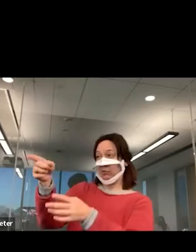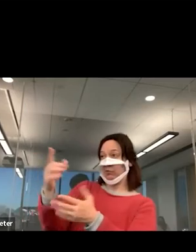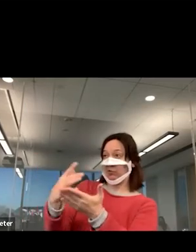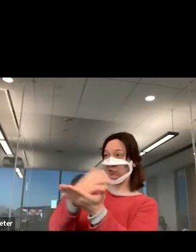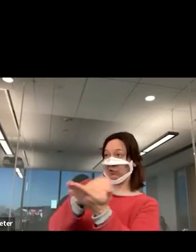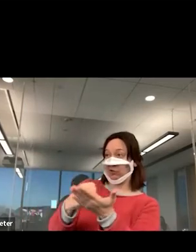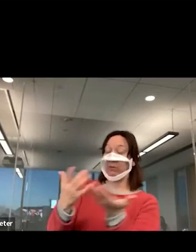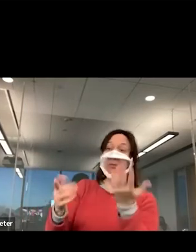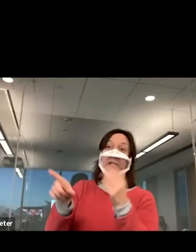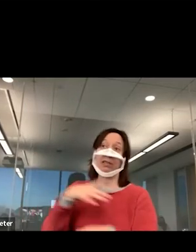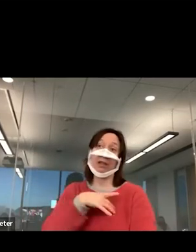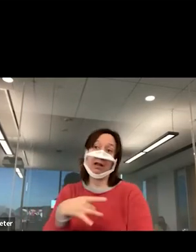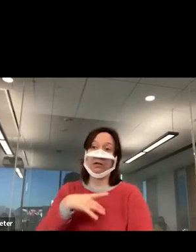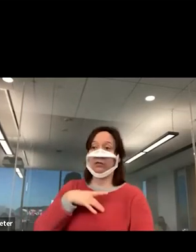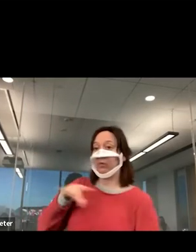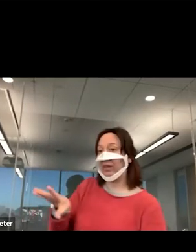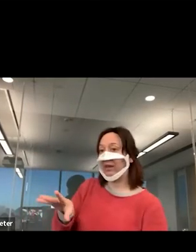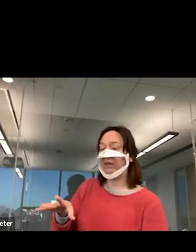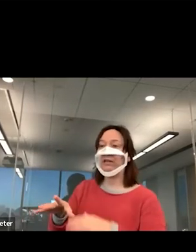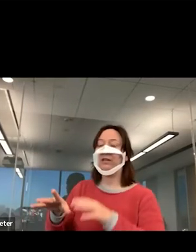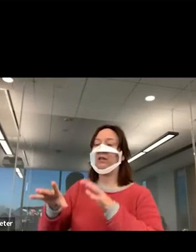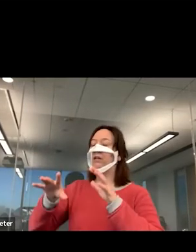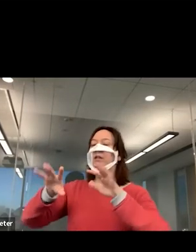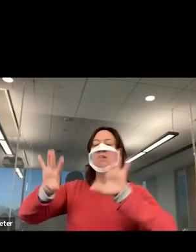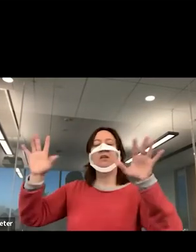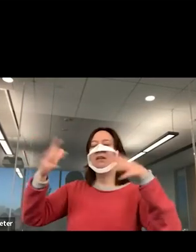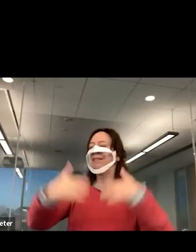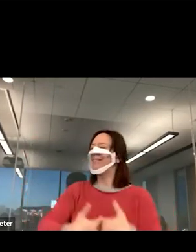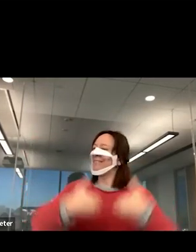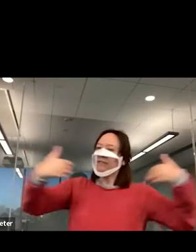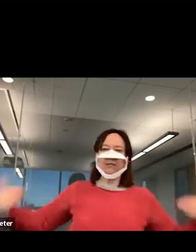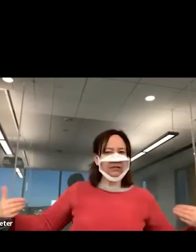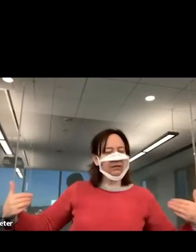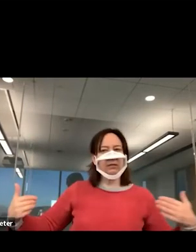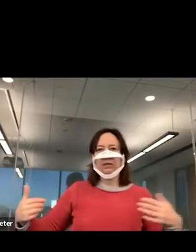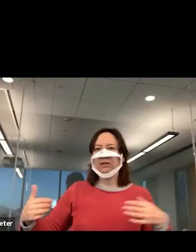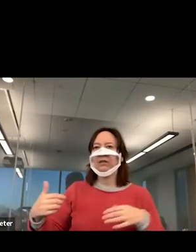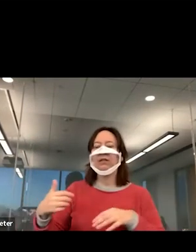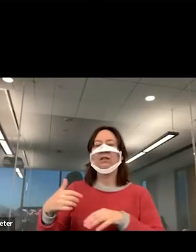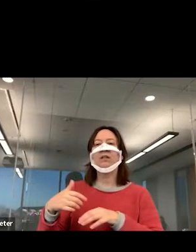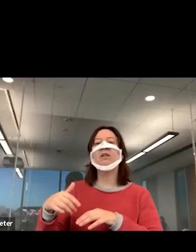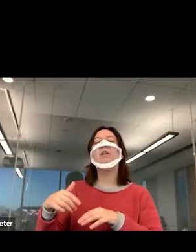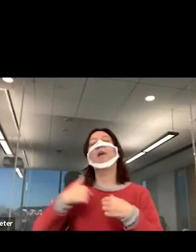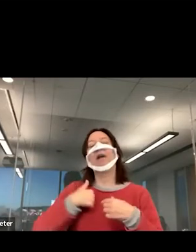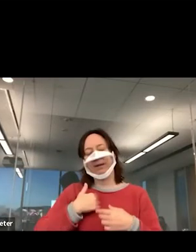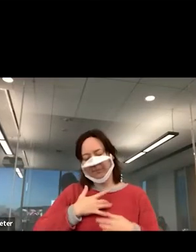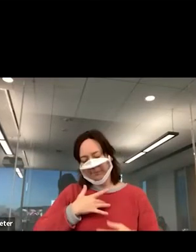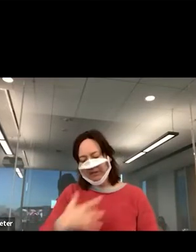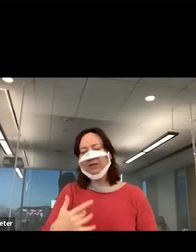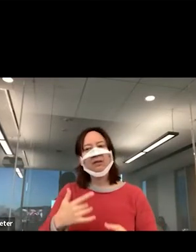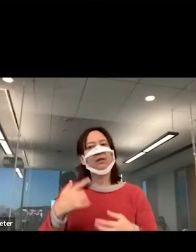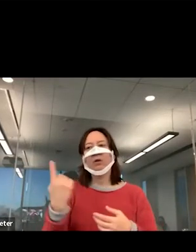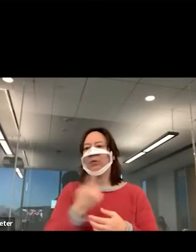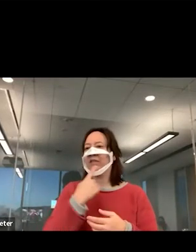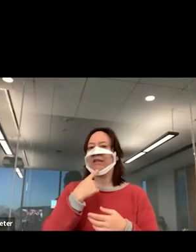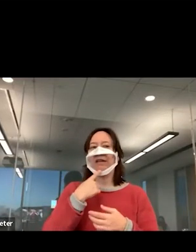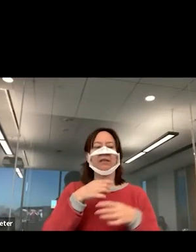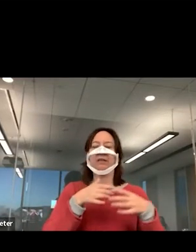like you or not or any of that so um that's why i always say that it has to be centralized now i'm